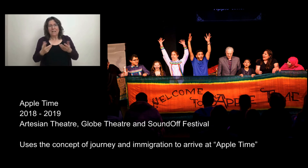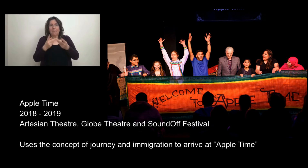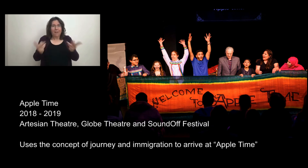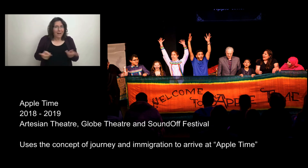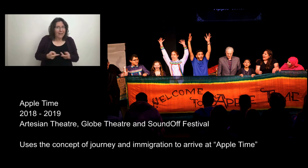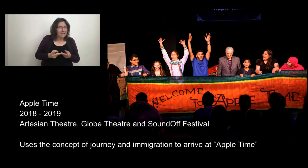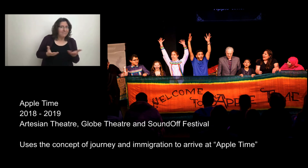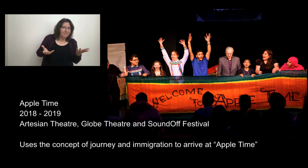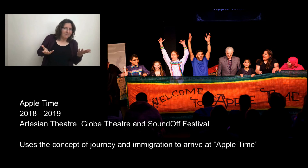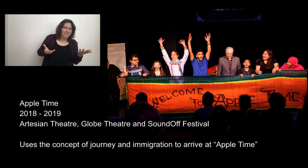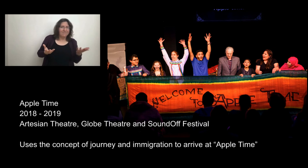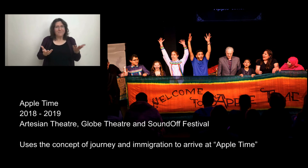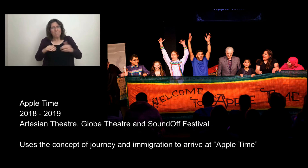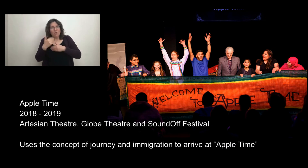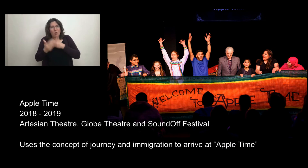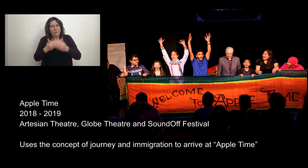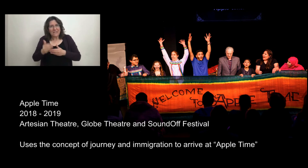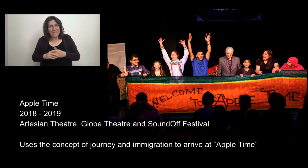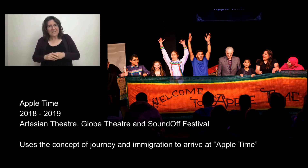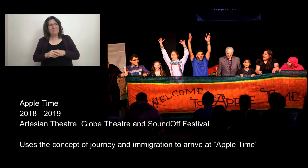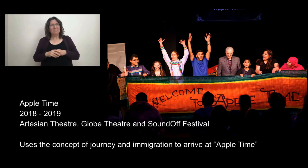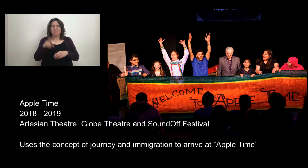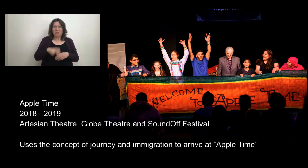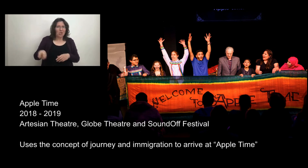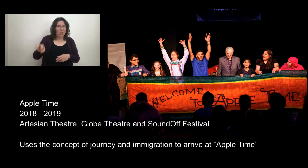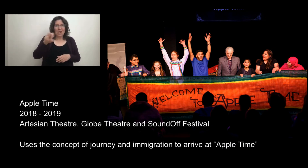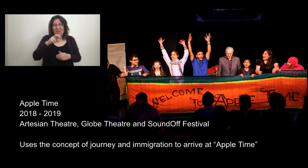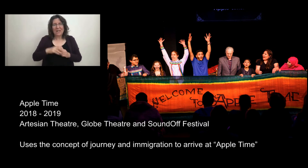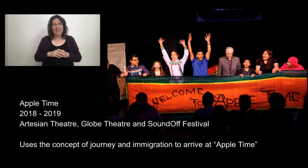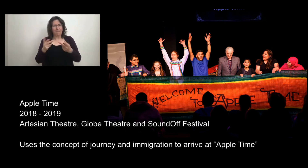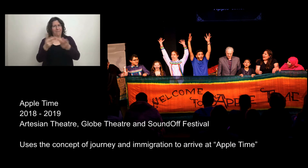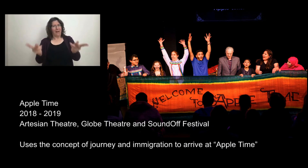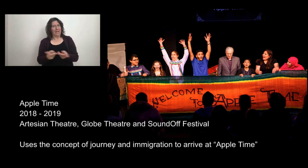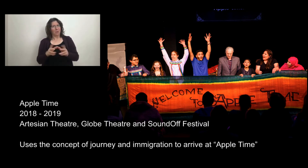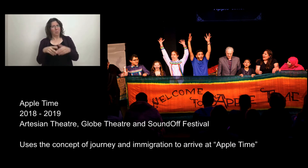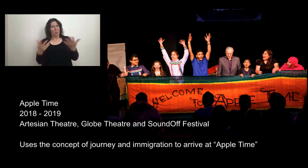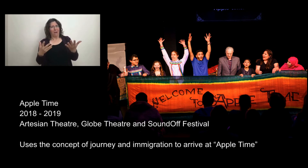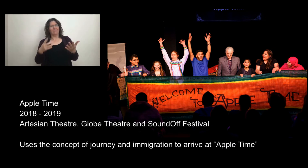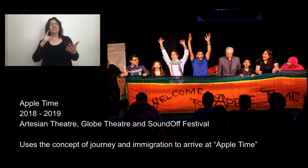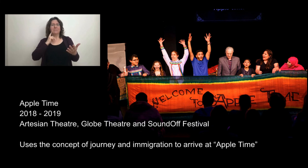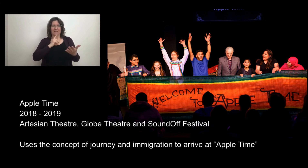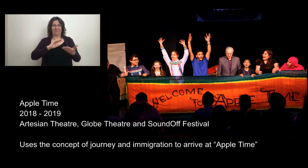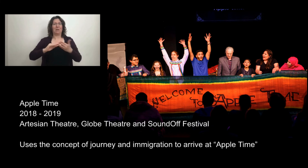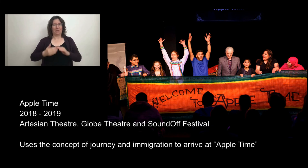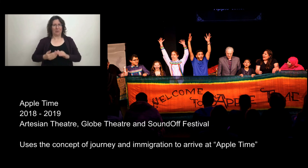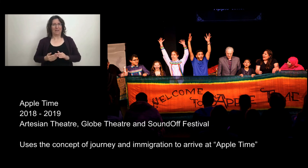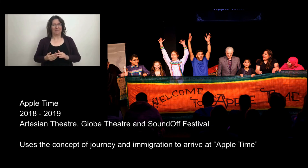But is it a place? Is it a process? Is it a journey? The destination is the deaf community!